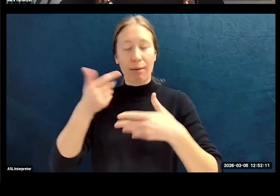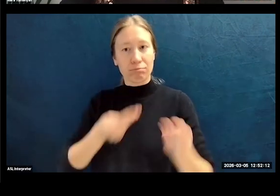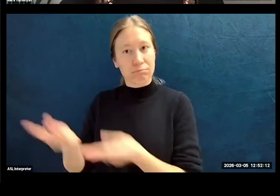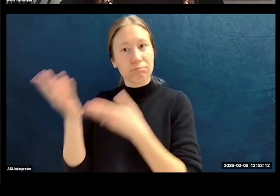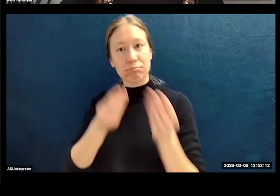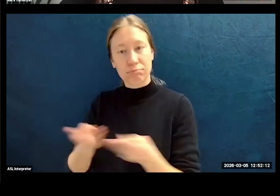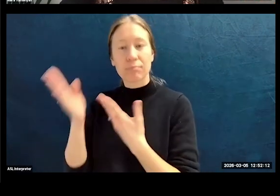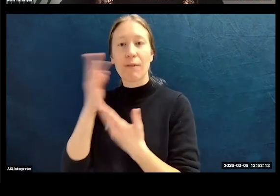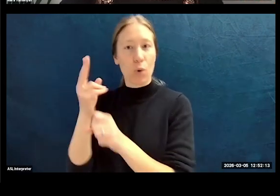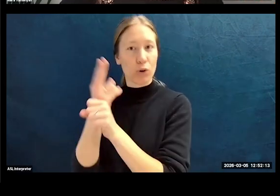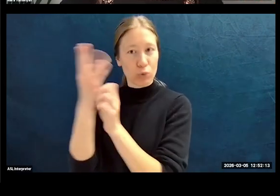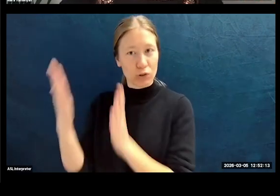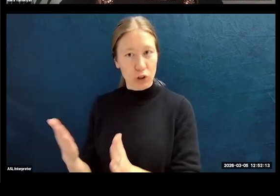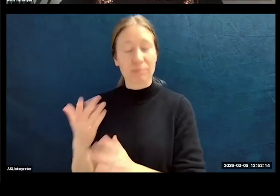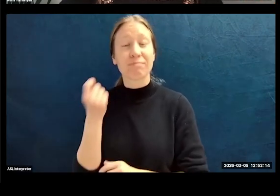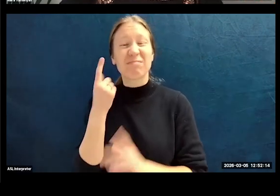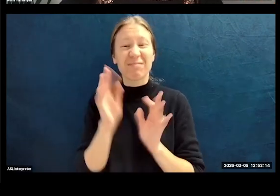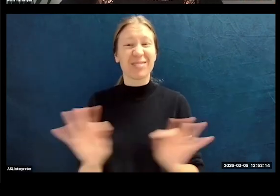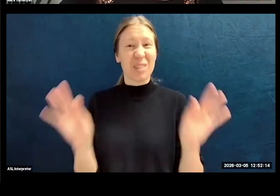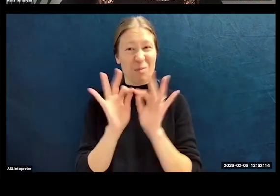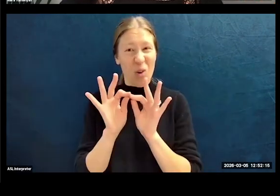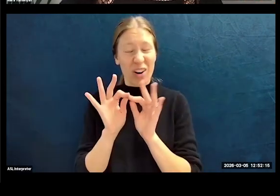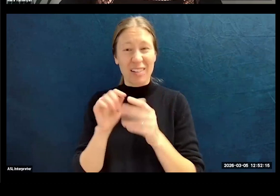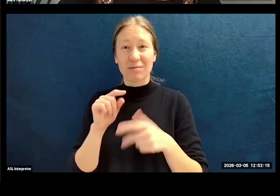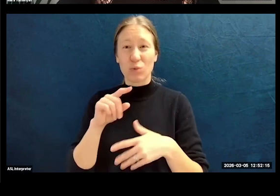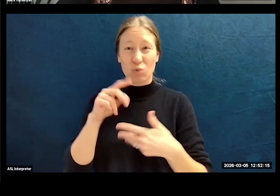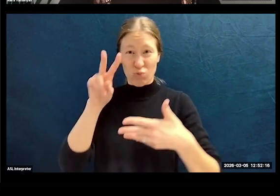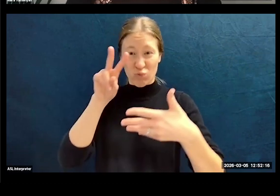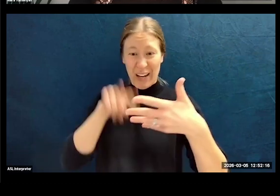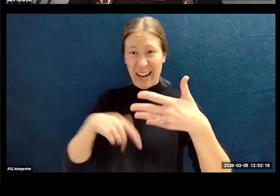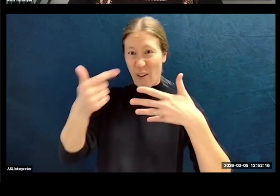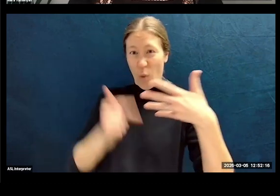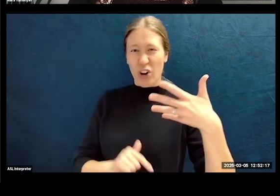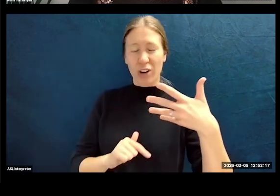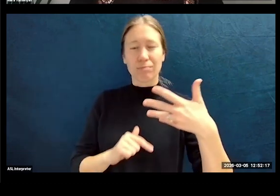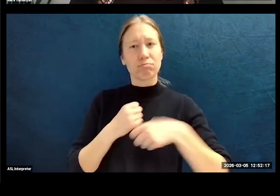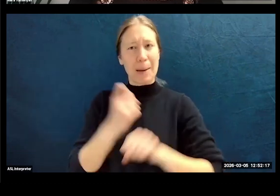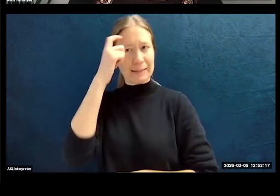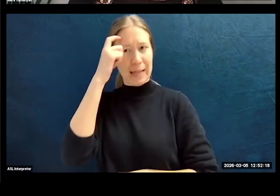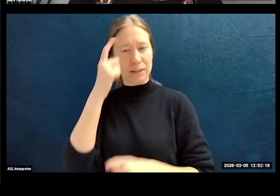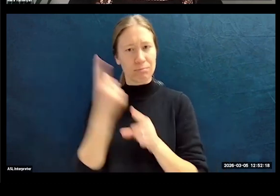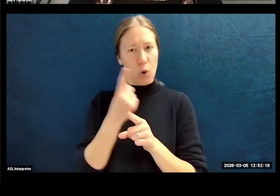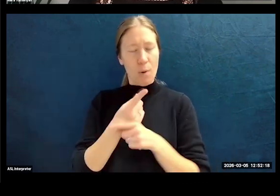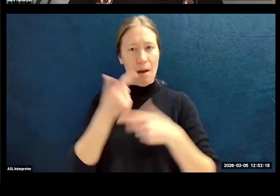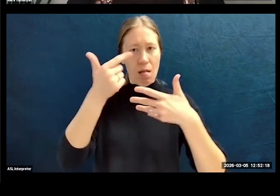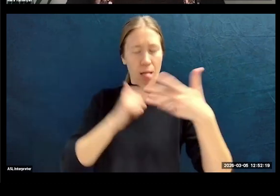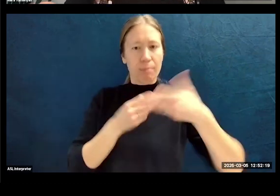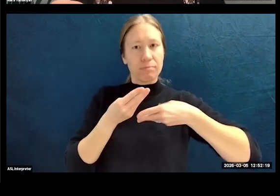It's important to make sure that reading order makes sense so that content flows logically for users.